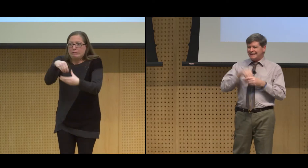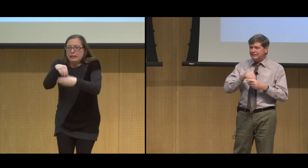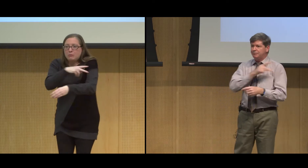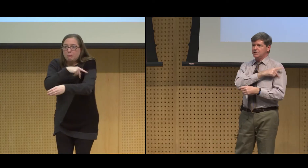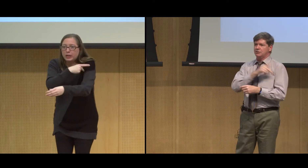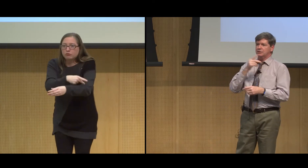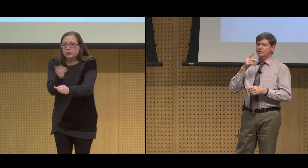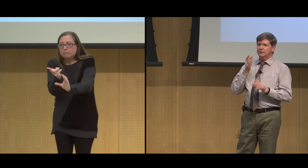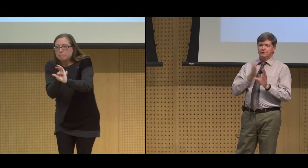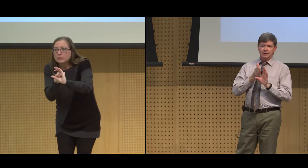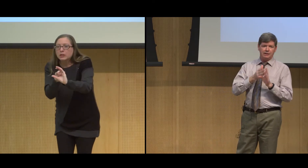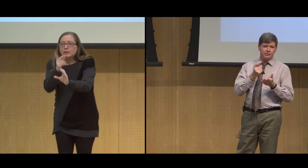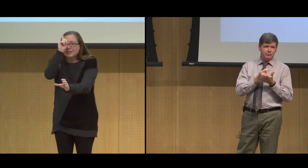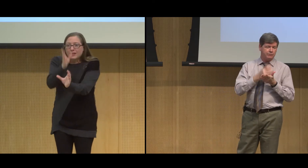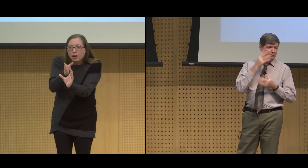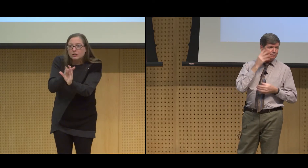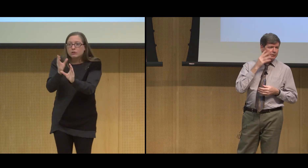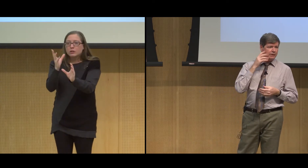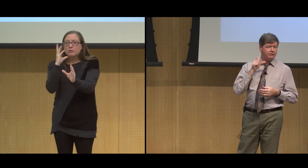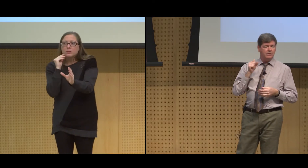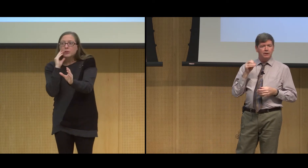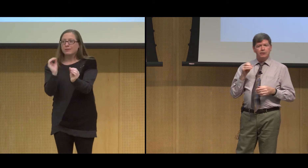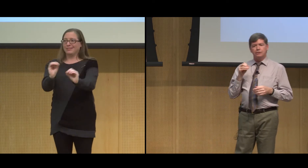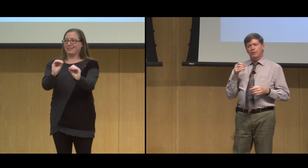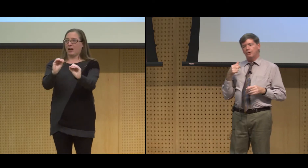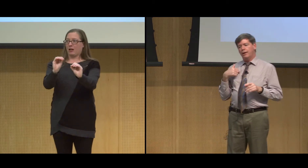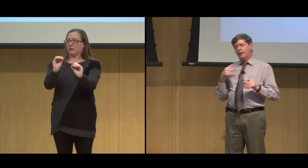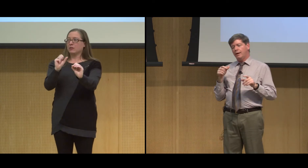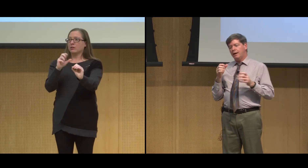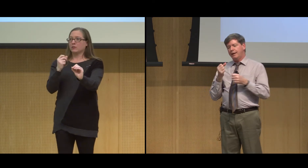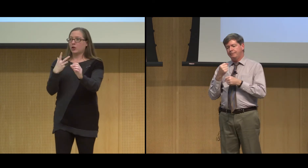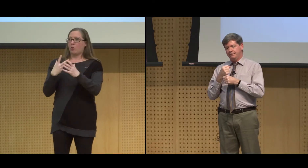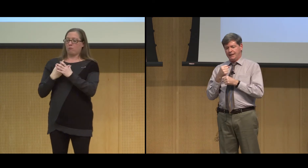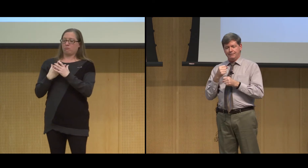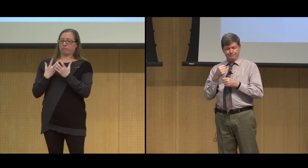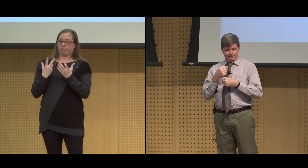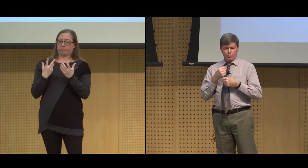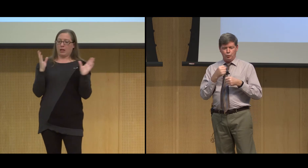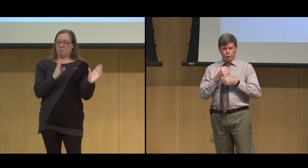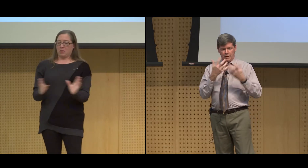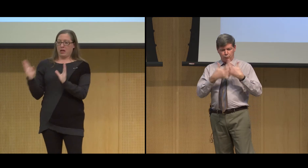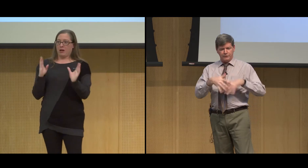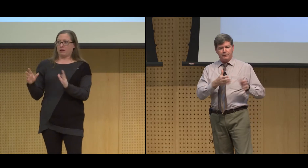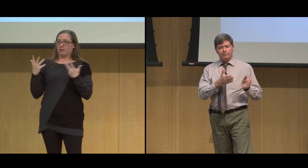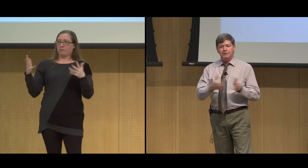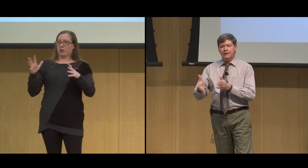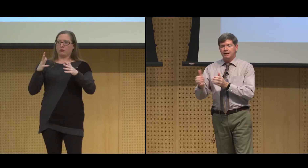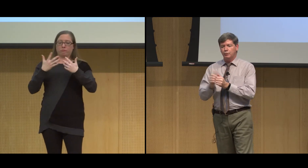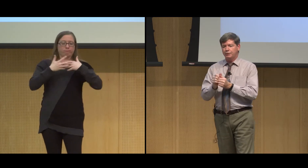I couldn't get in-patient psychology treatment experience. So, uh, I--I worked out a plan